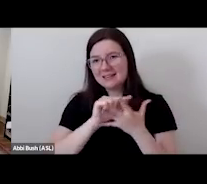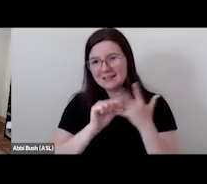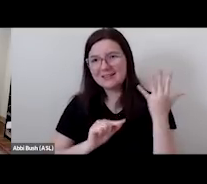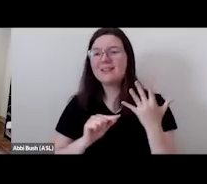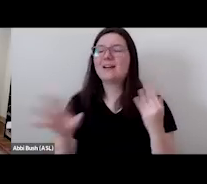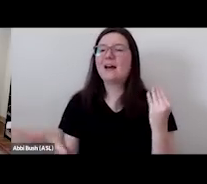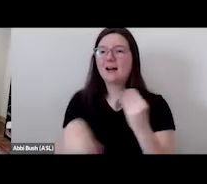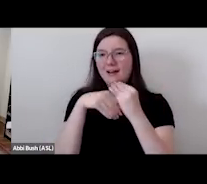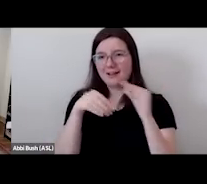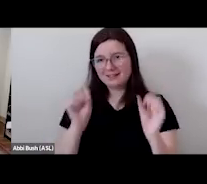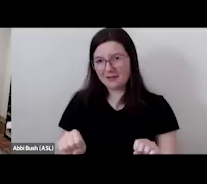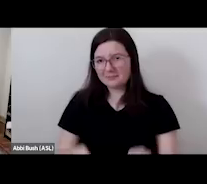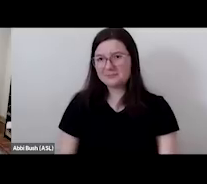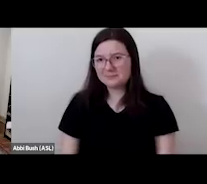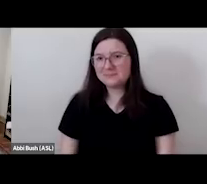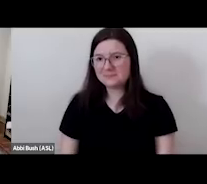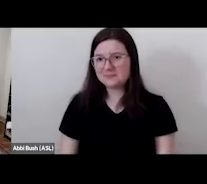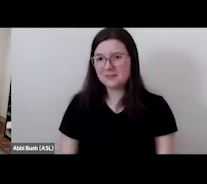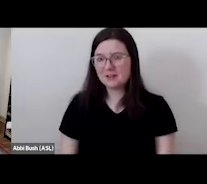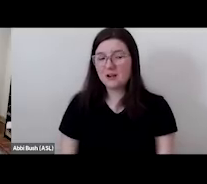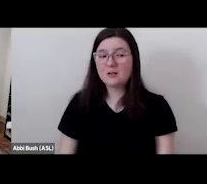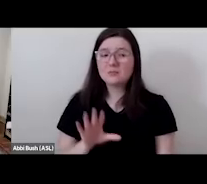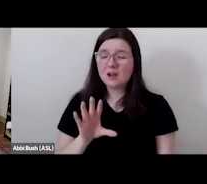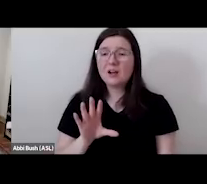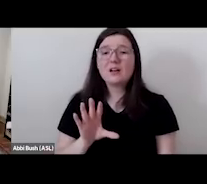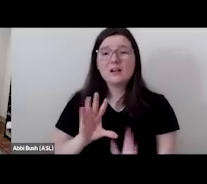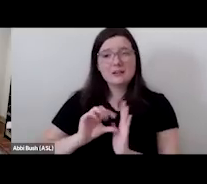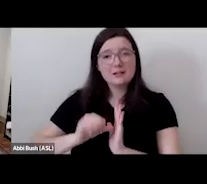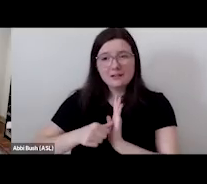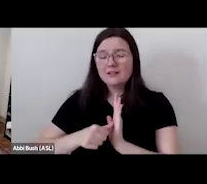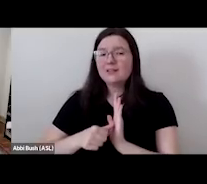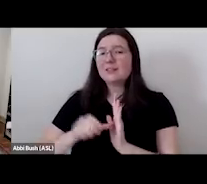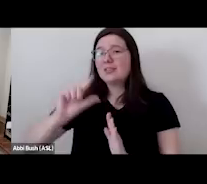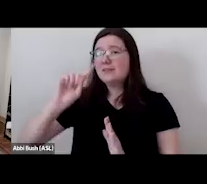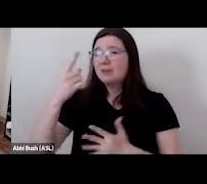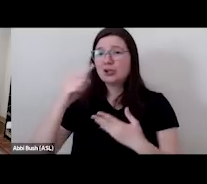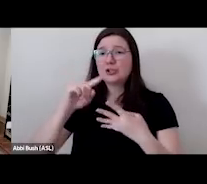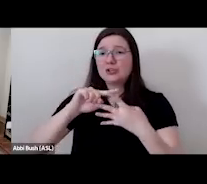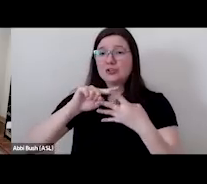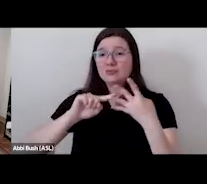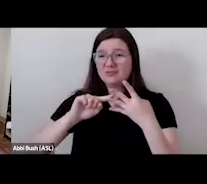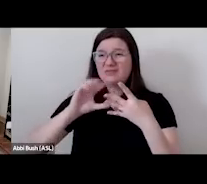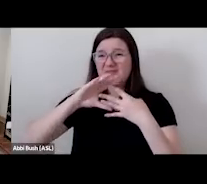But what I wanna say is like the meat of it all is done in these first three steps. And so don't, don't lose out on that.